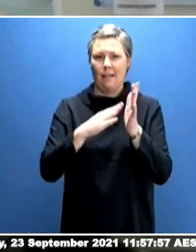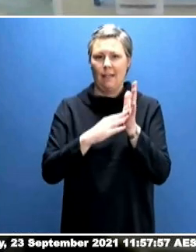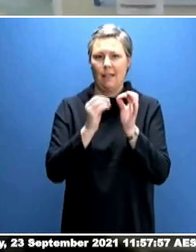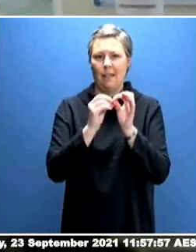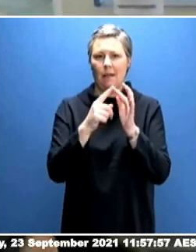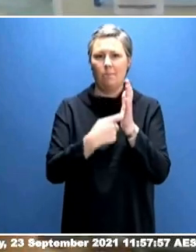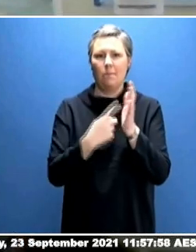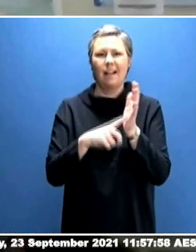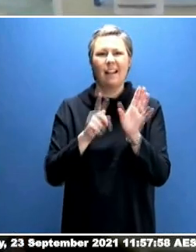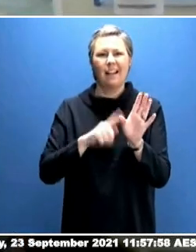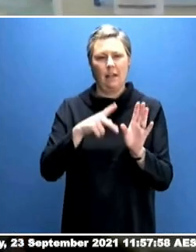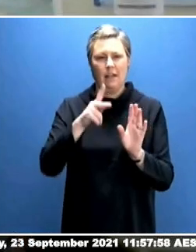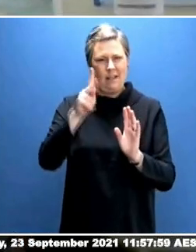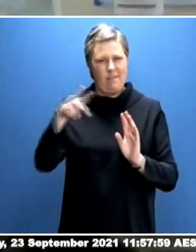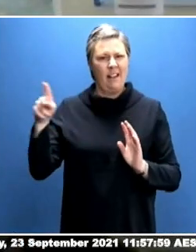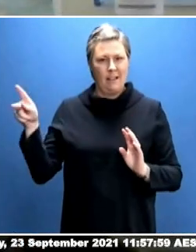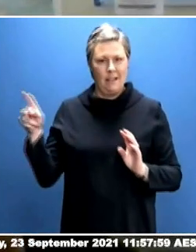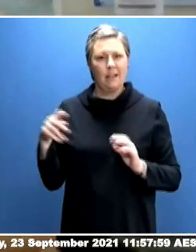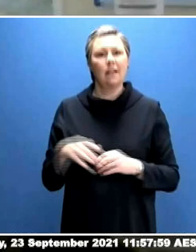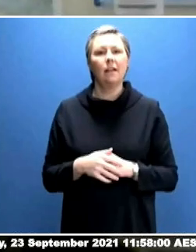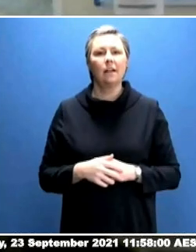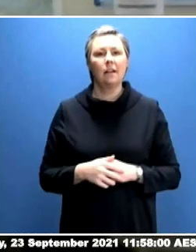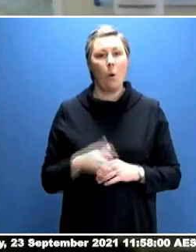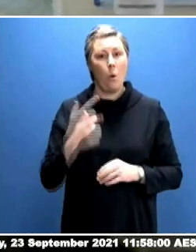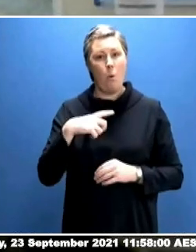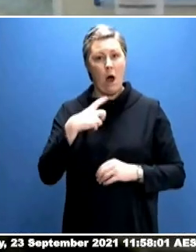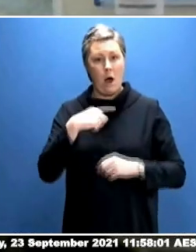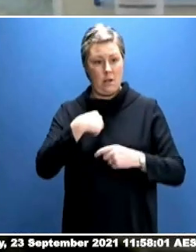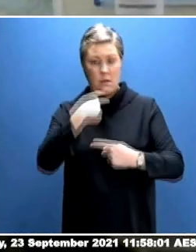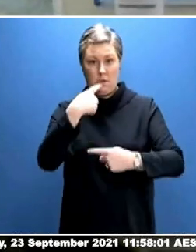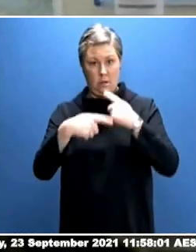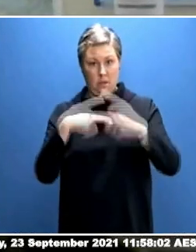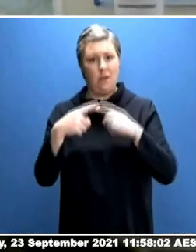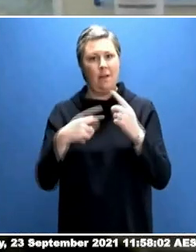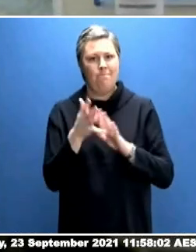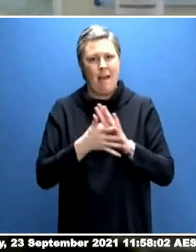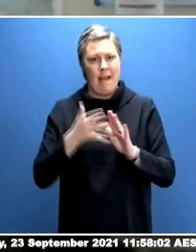I refer to that in the context of coming from a large Aboriginal family,